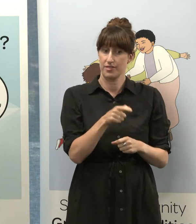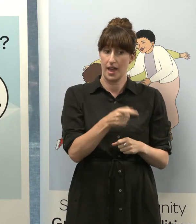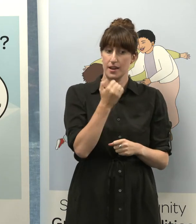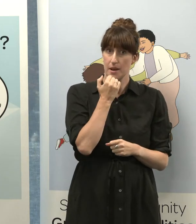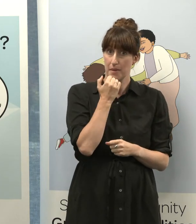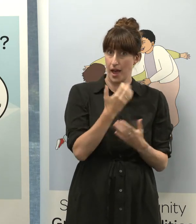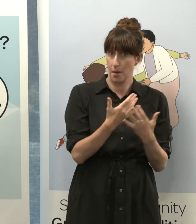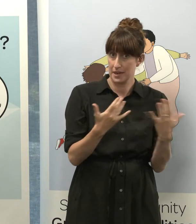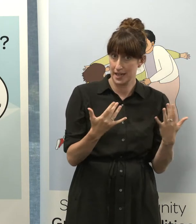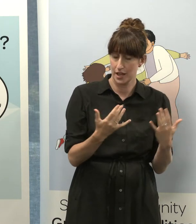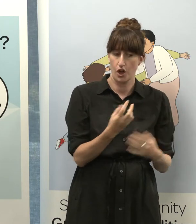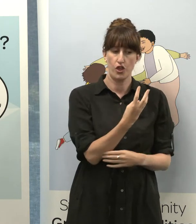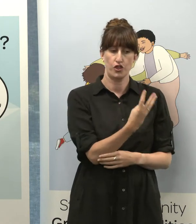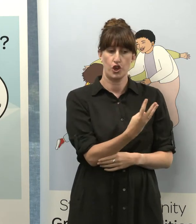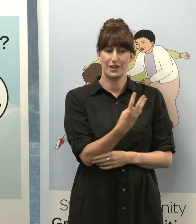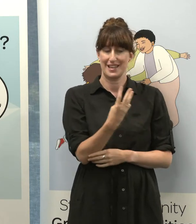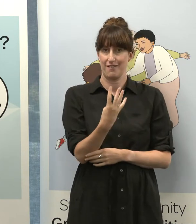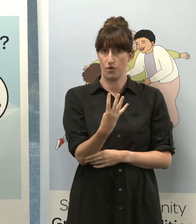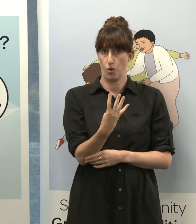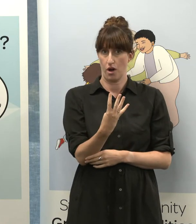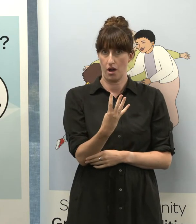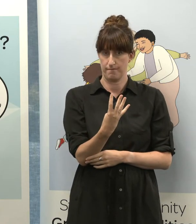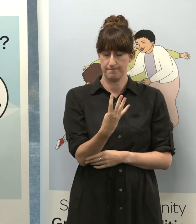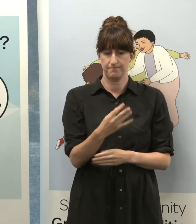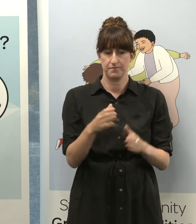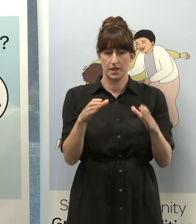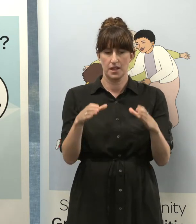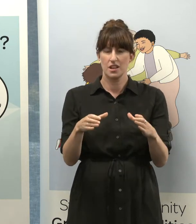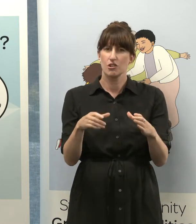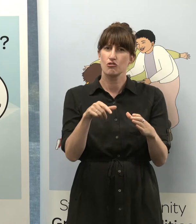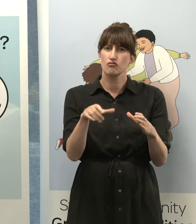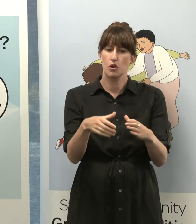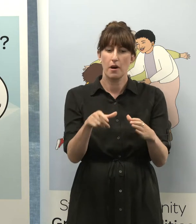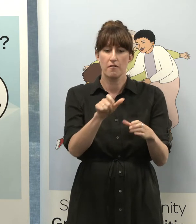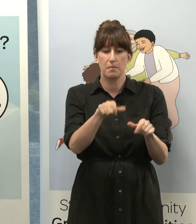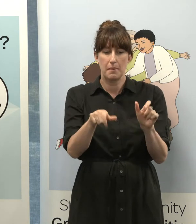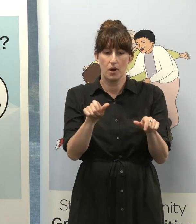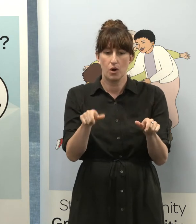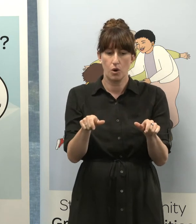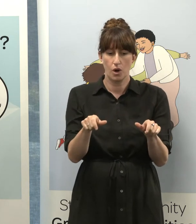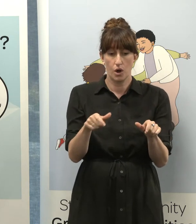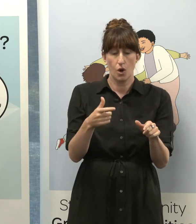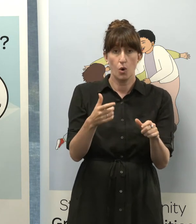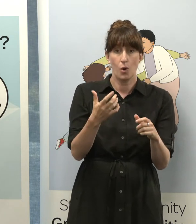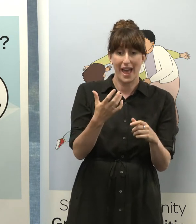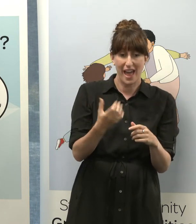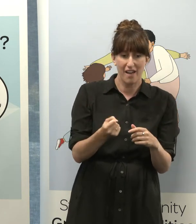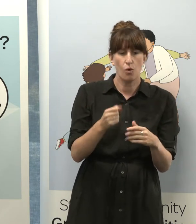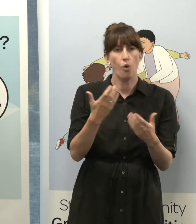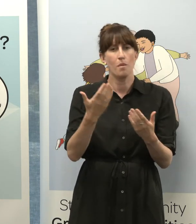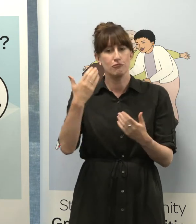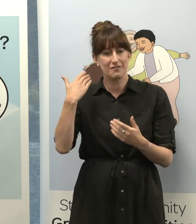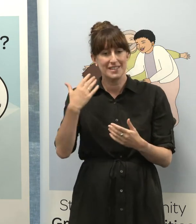cause of their death.